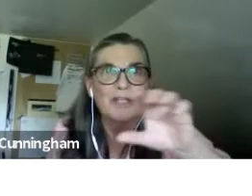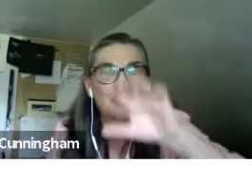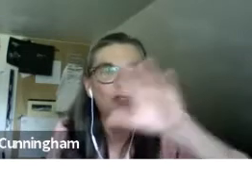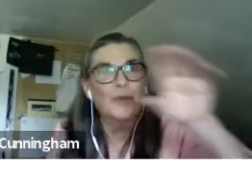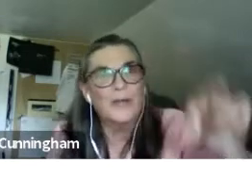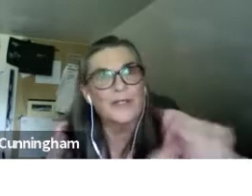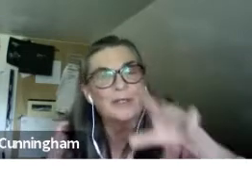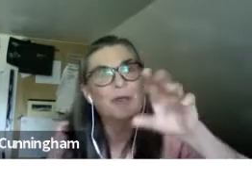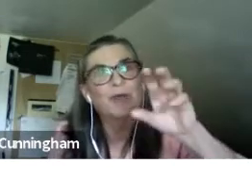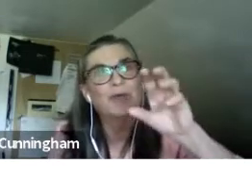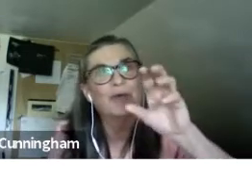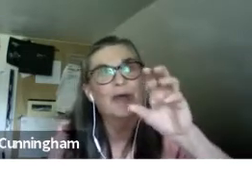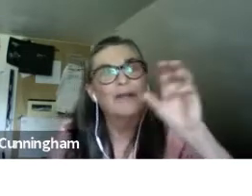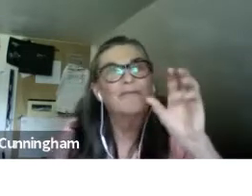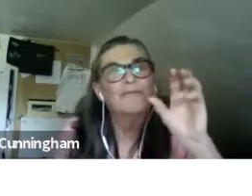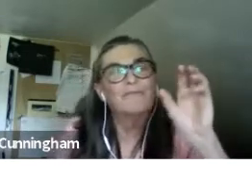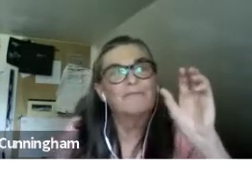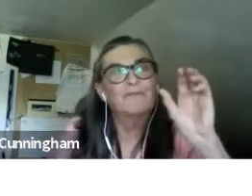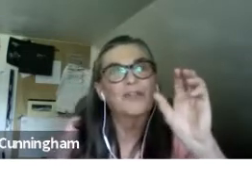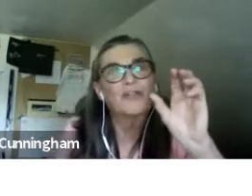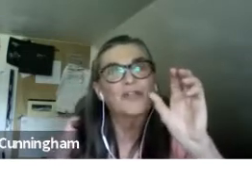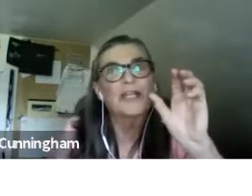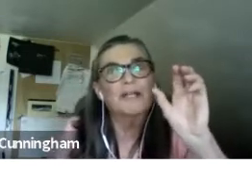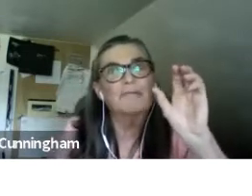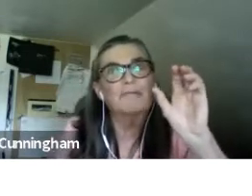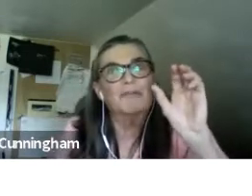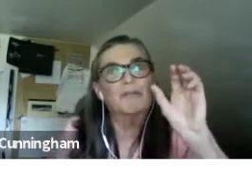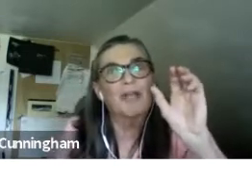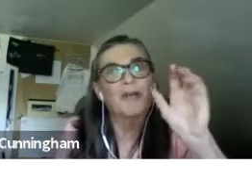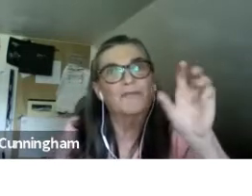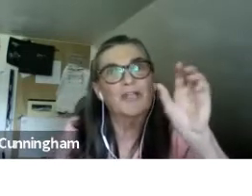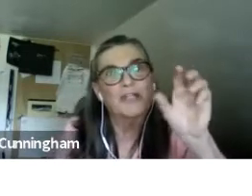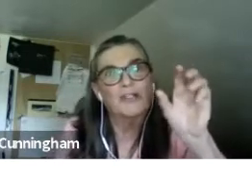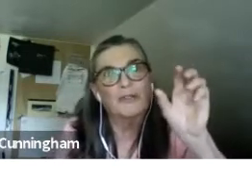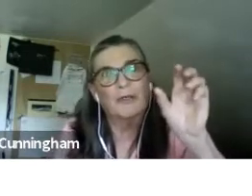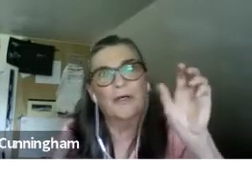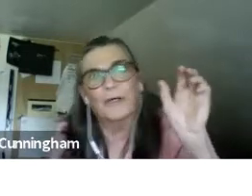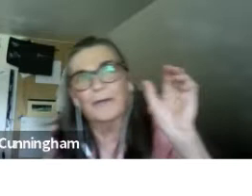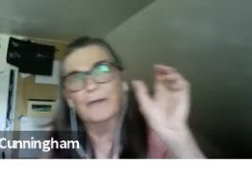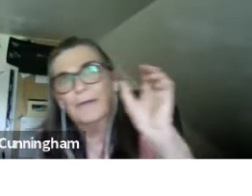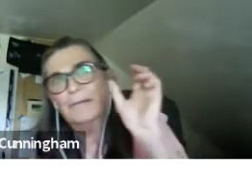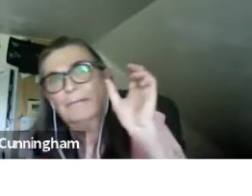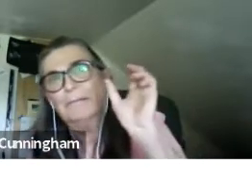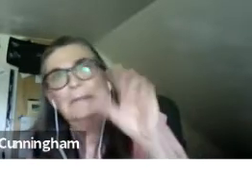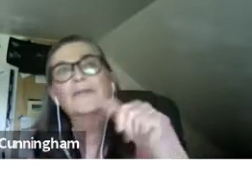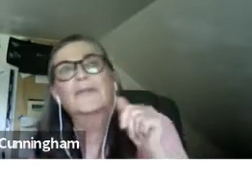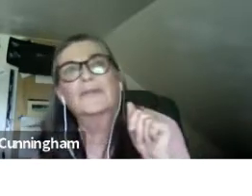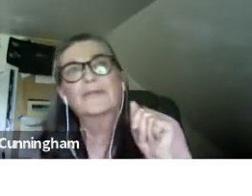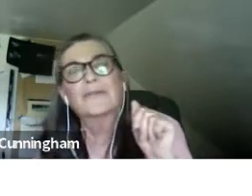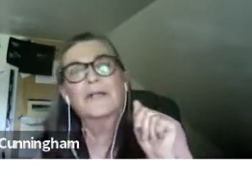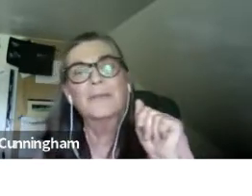surrounding the bones feels like soft texture. Sorry about that